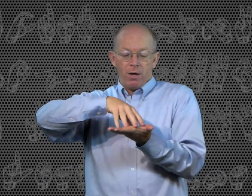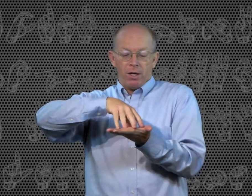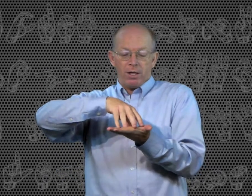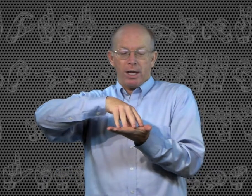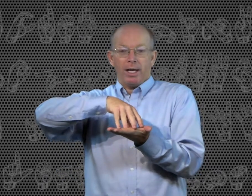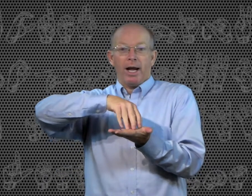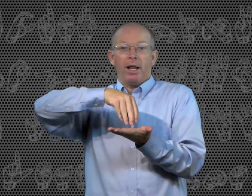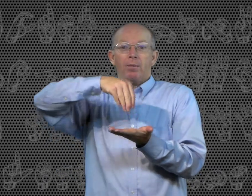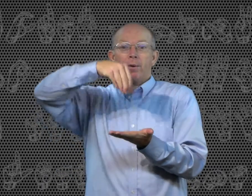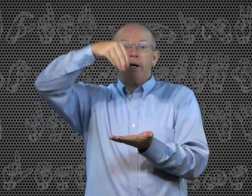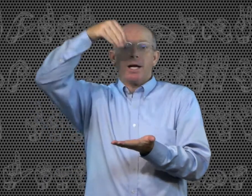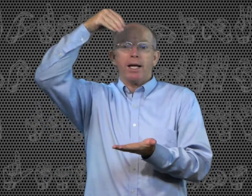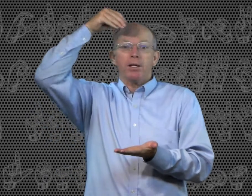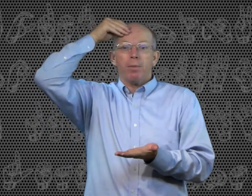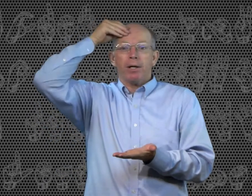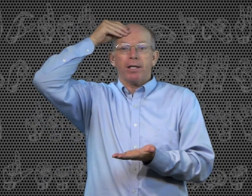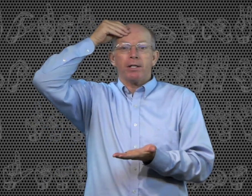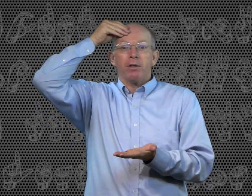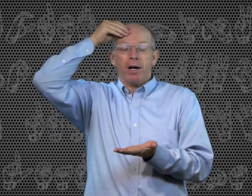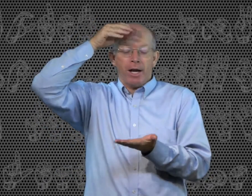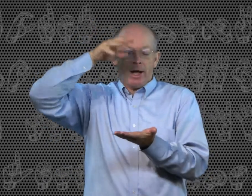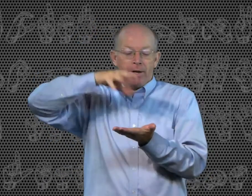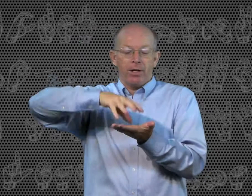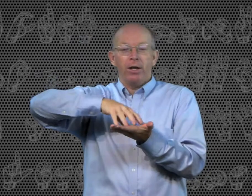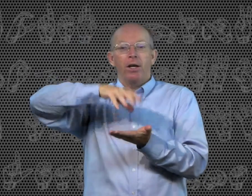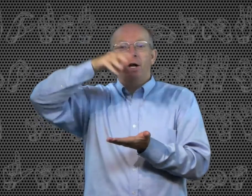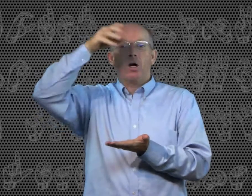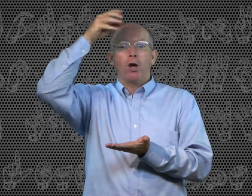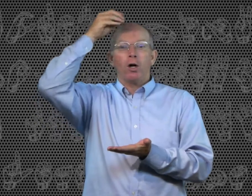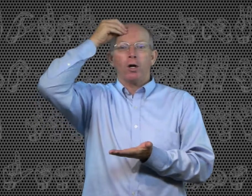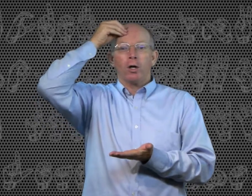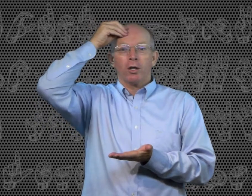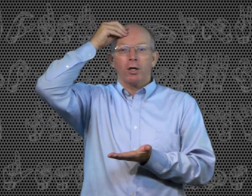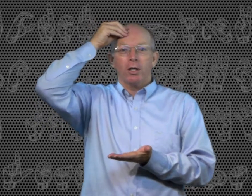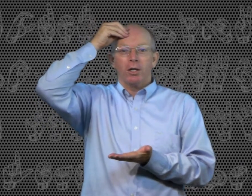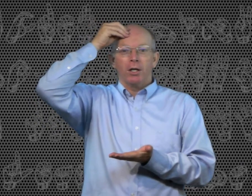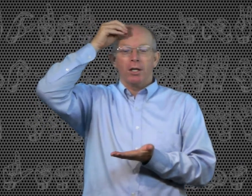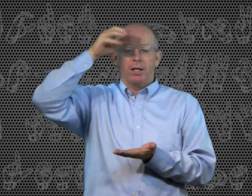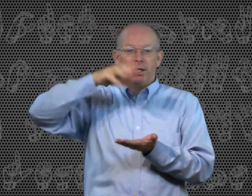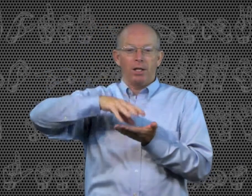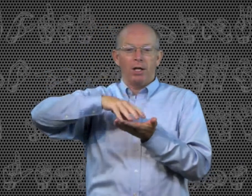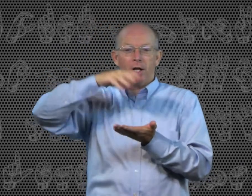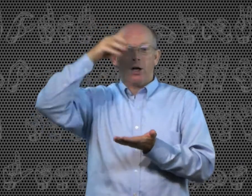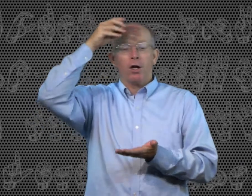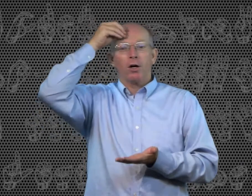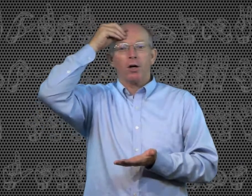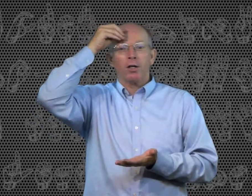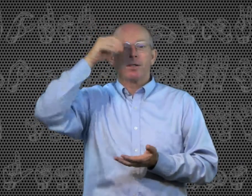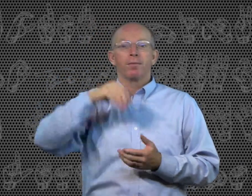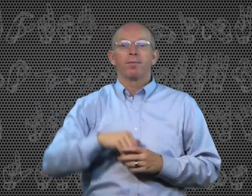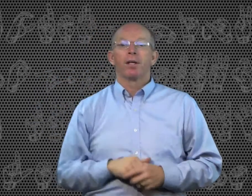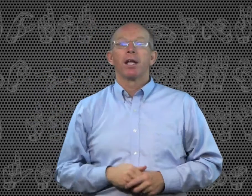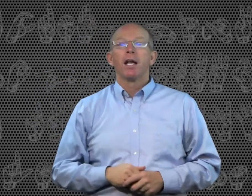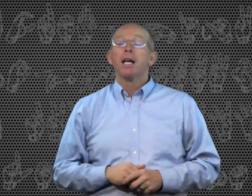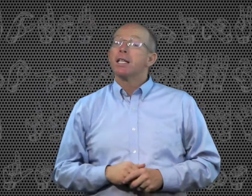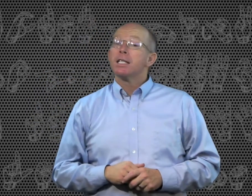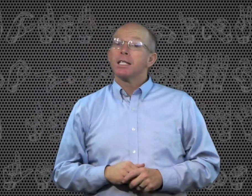You take it out of the book and put it in your head. LEARN LEARN